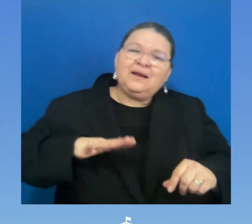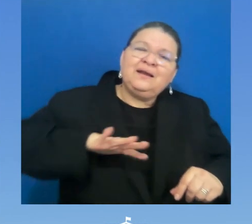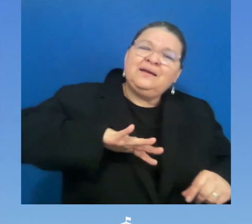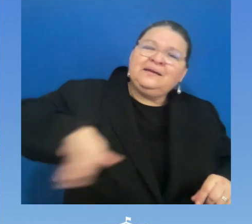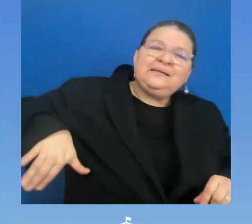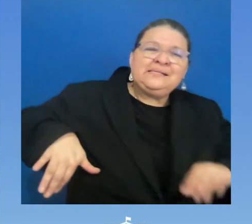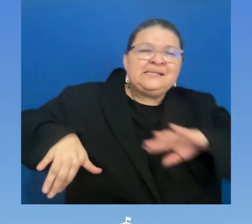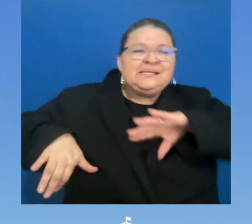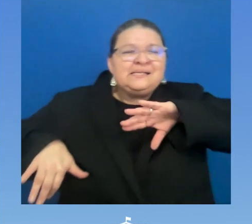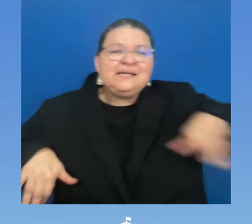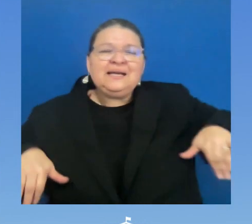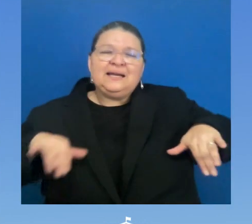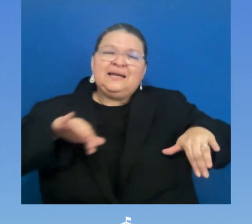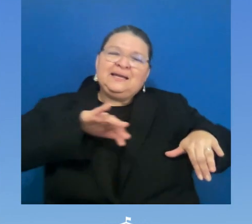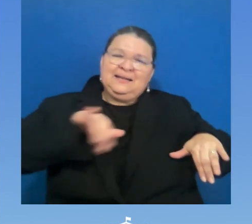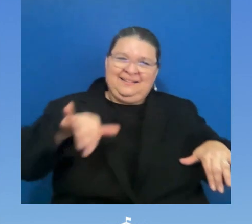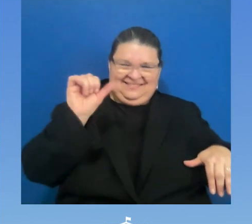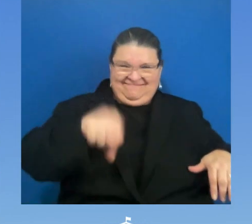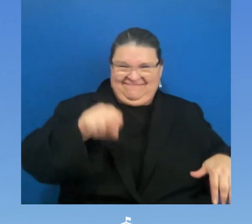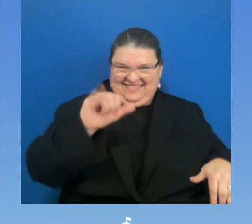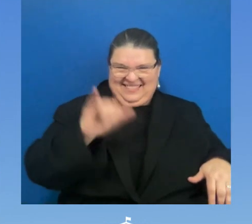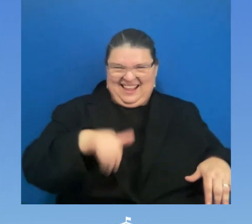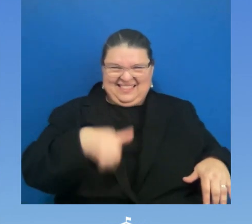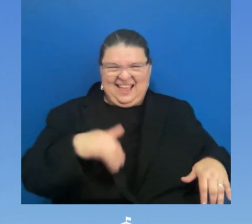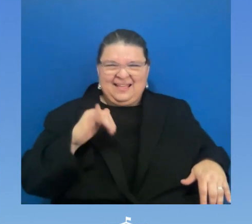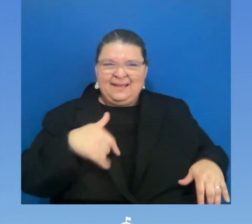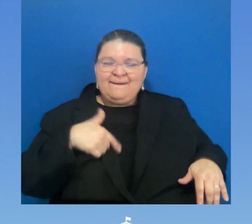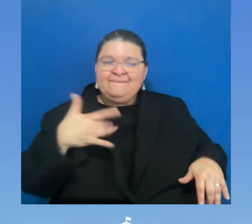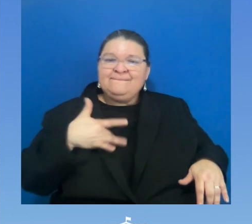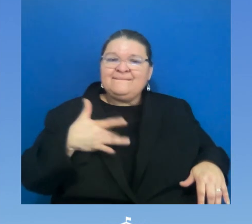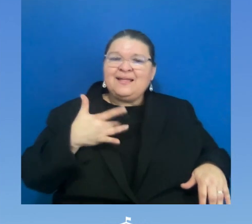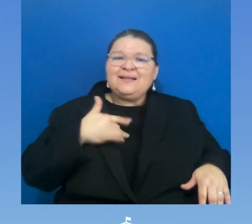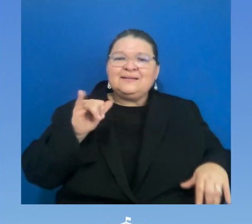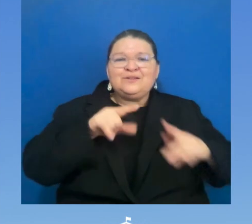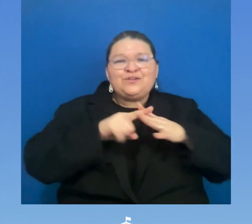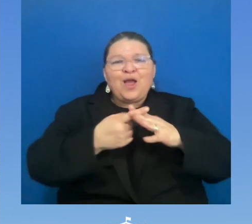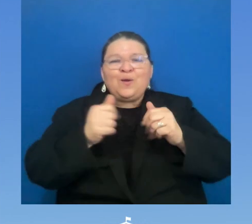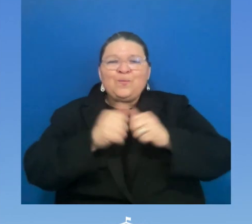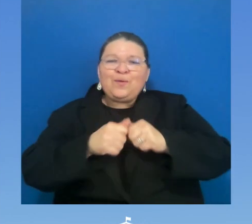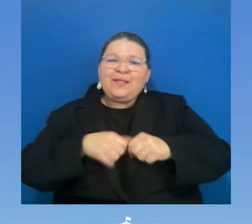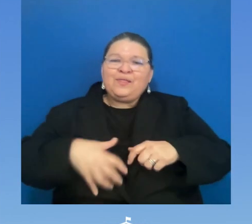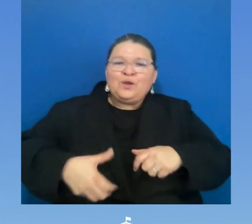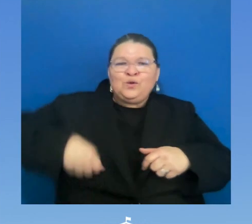and now I feel like I have these like scissors -- that I'm like, "All right, let's –" Ms. O'Hara: They're sharp. They're sharp. Ms. Purce: Yeah, let's -- they're sharp,